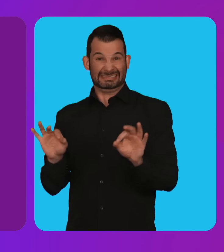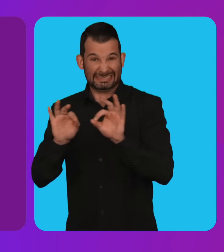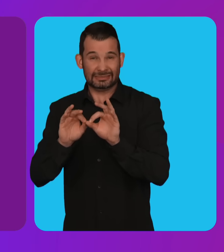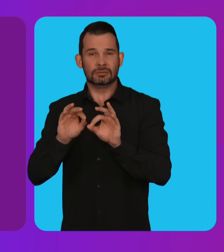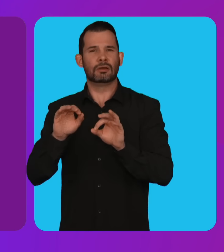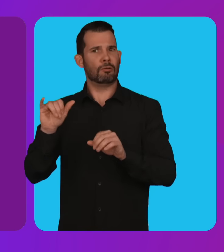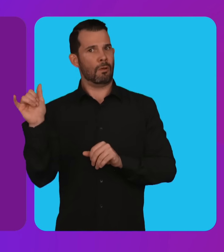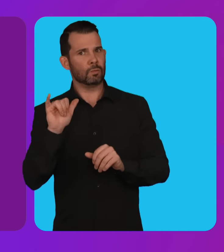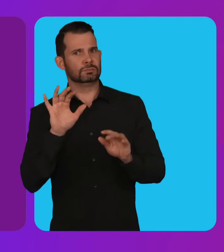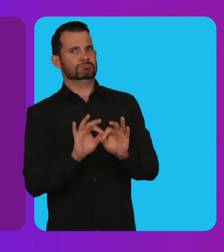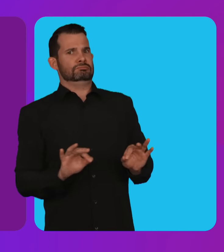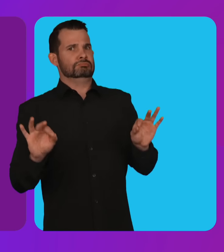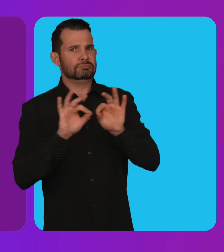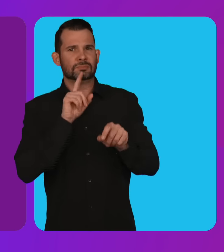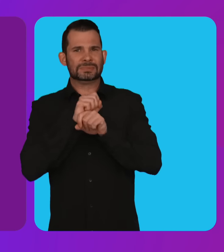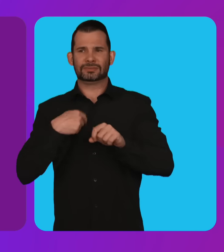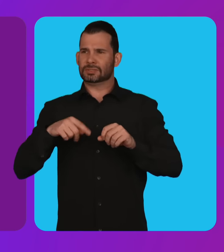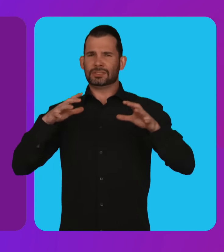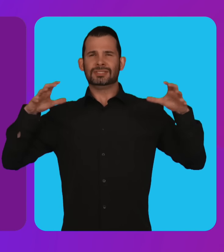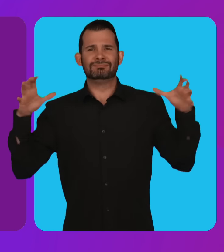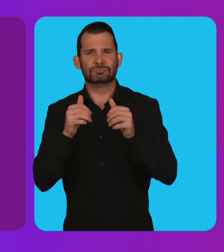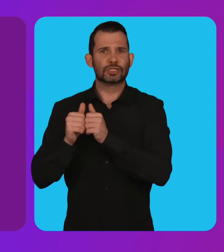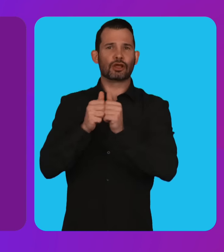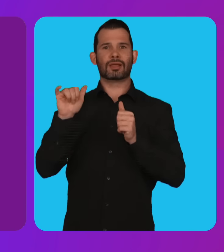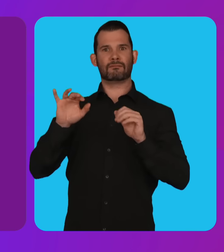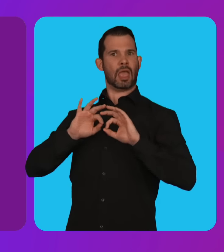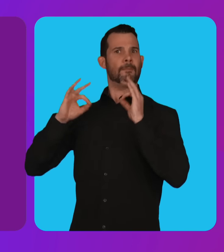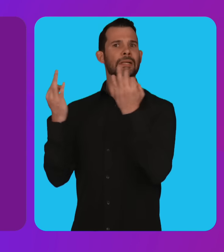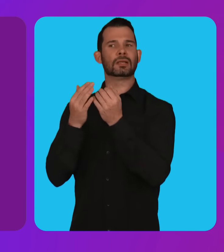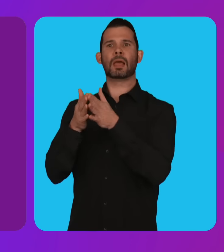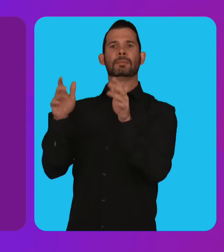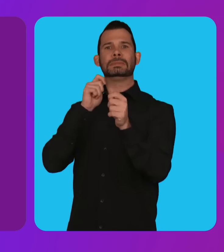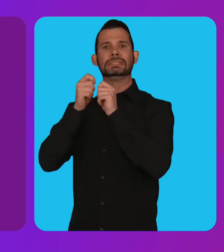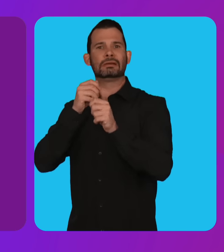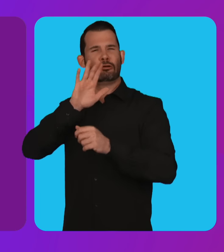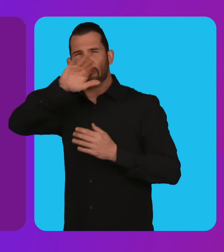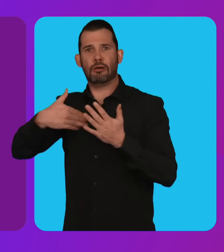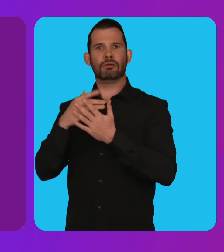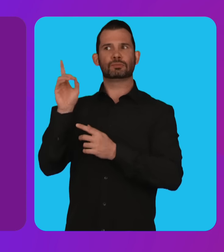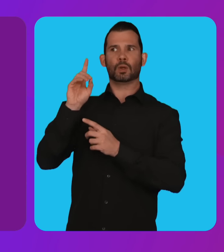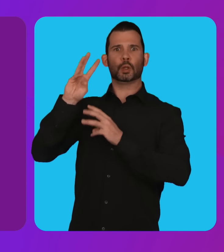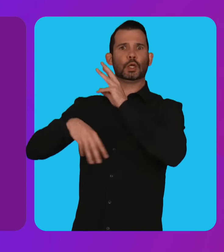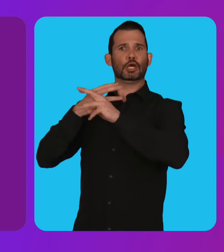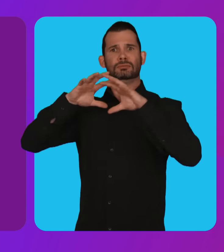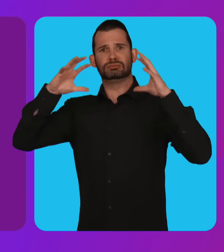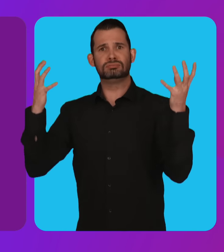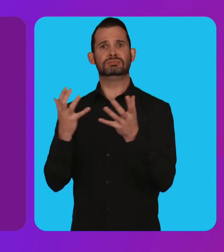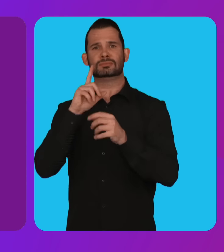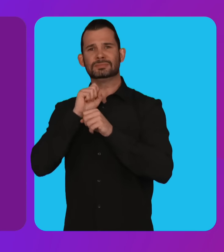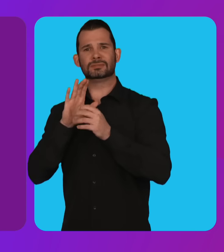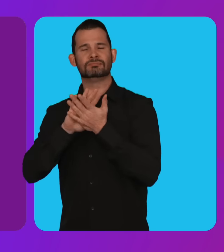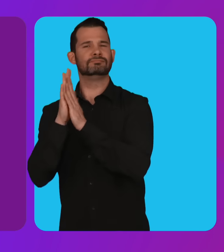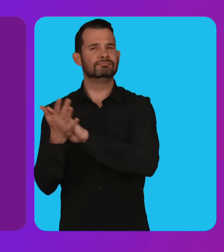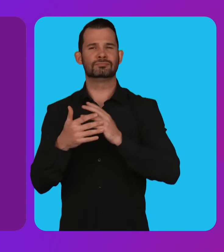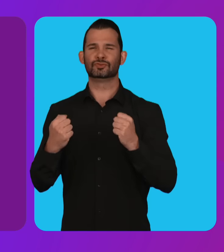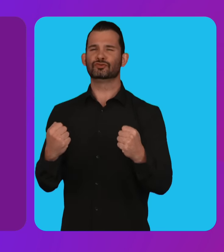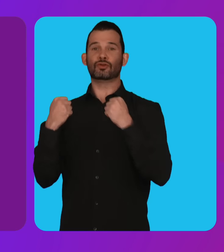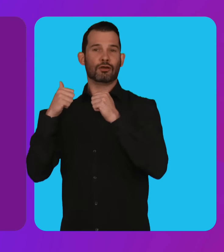to really come together as a family of public media in all of the democracies of the world, and to be stronger together.